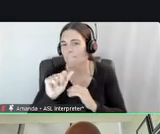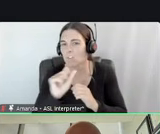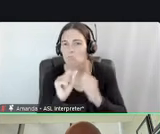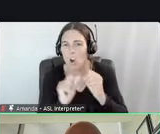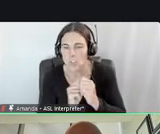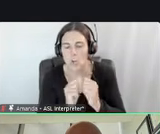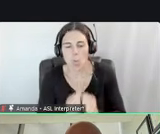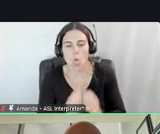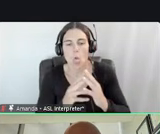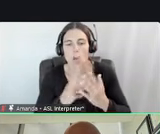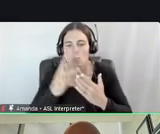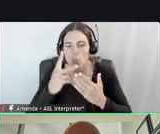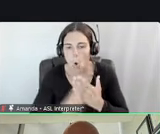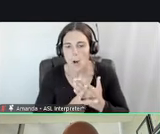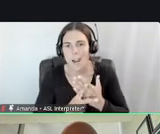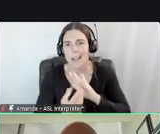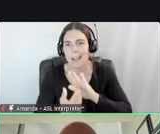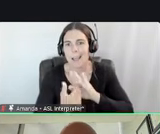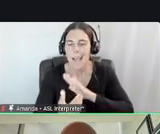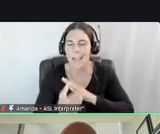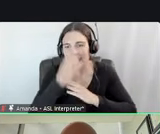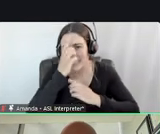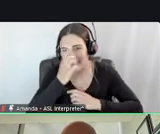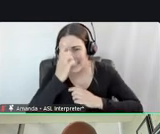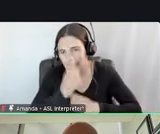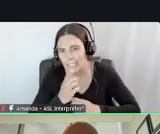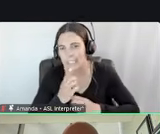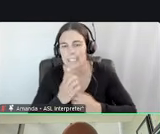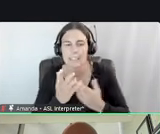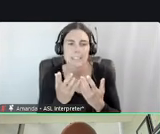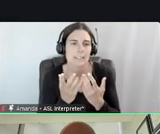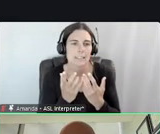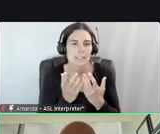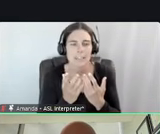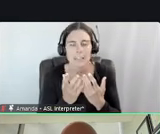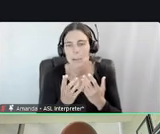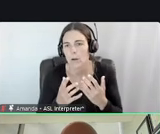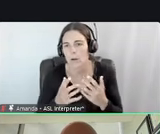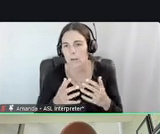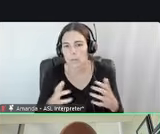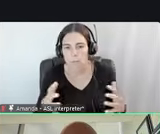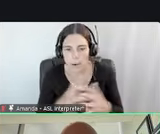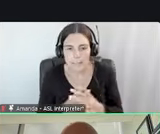as chronic disease prevention, nutrition access, perinatal health, and workforce initiatives. It's